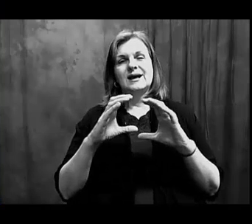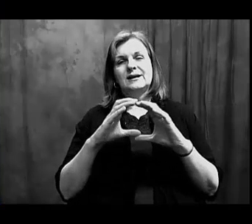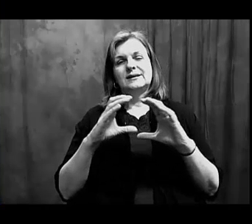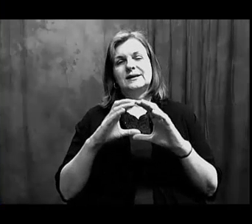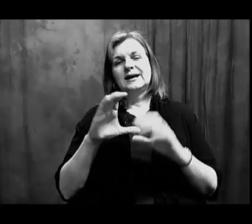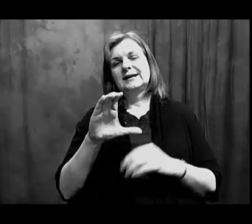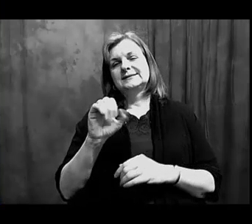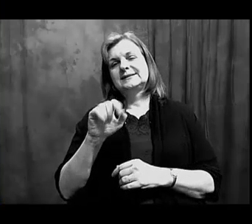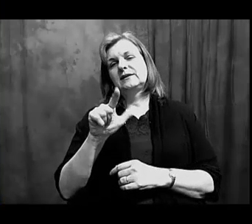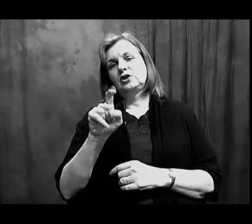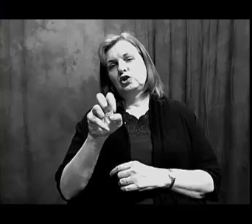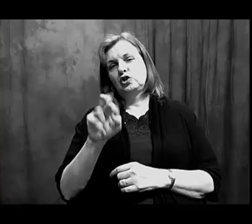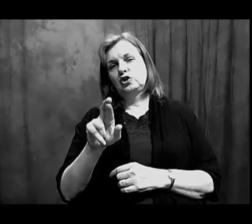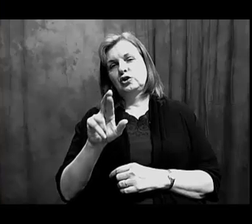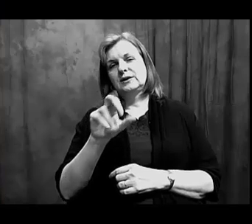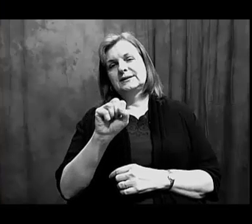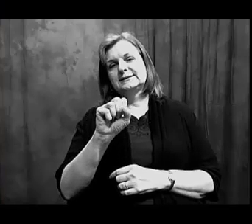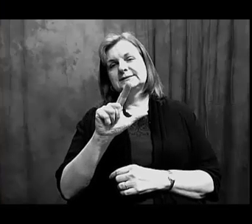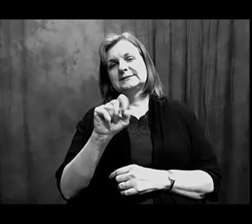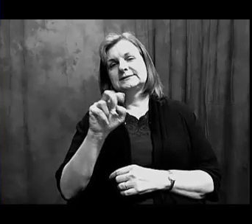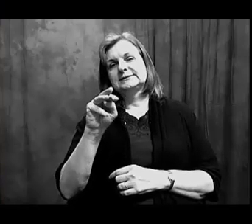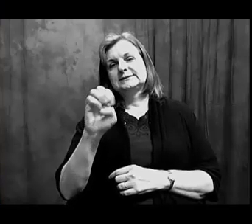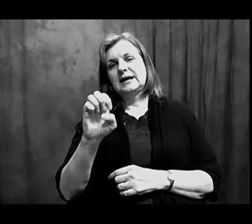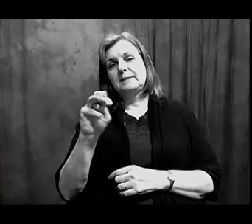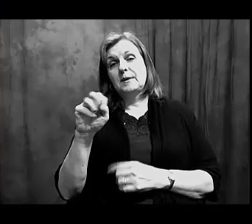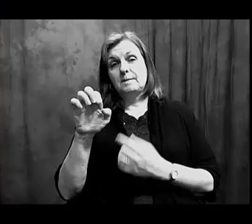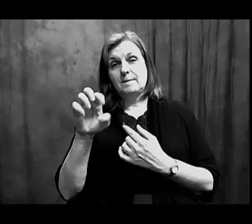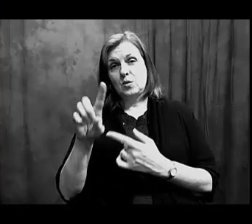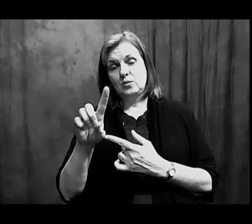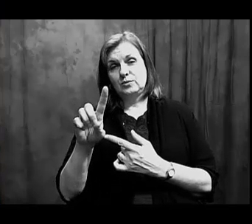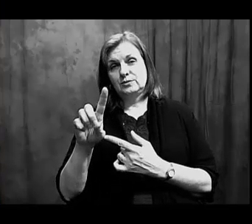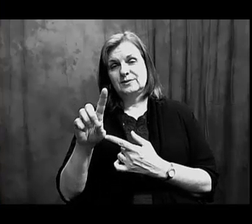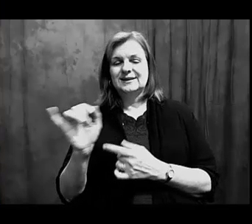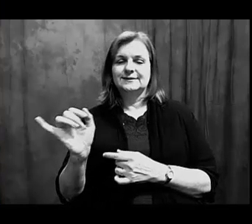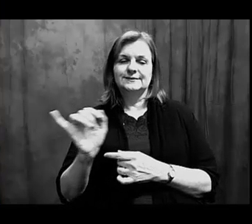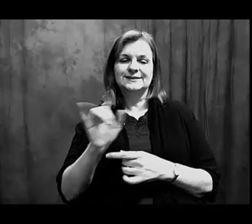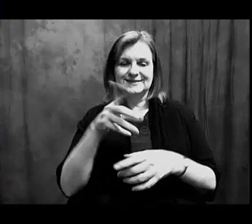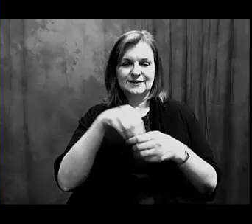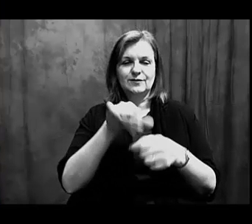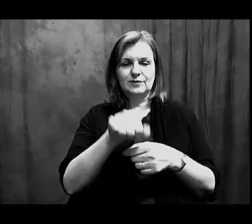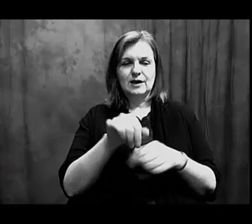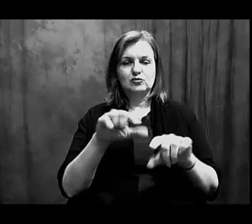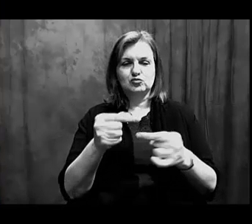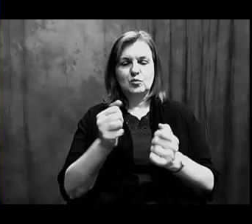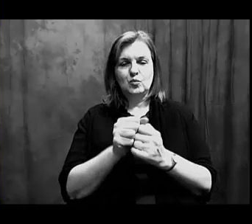falls into the same fungus-like protist category